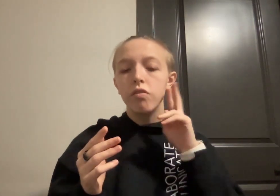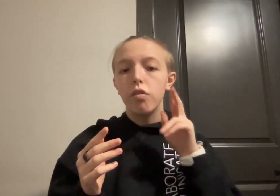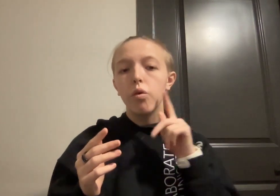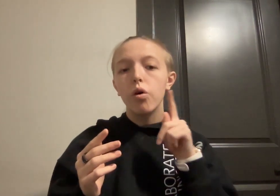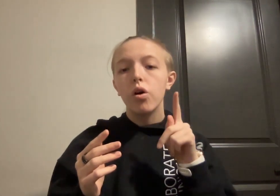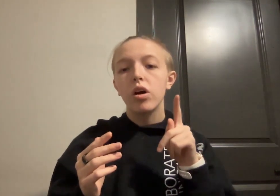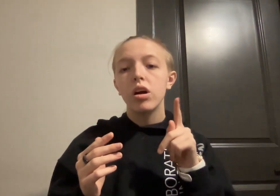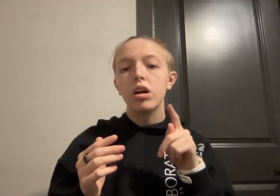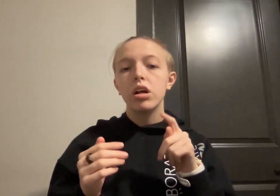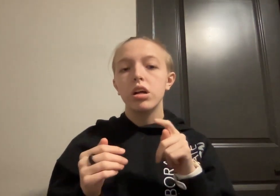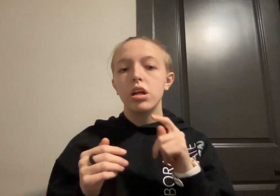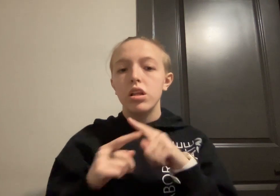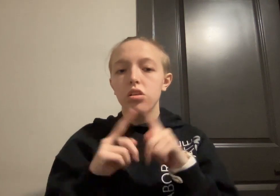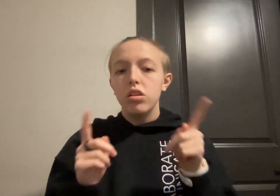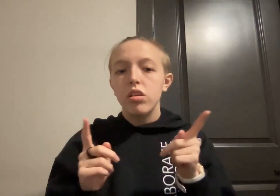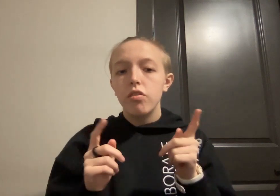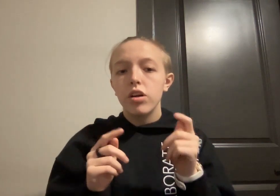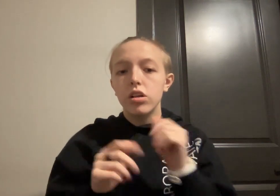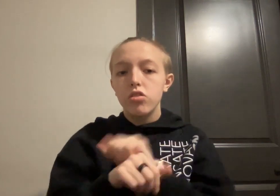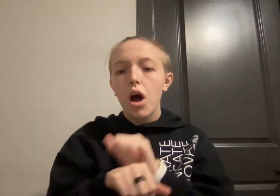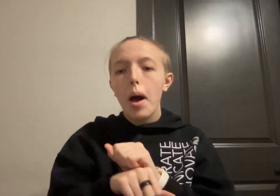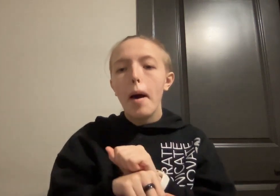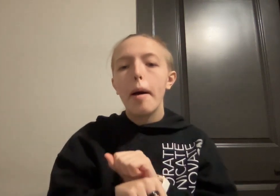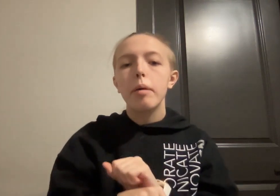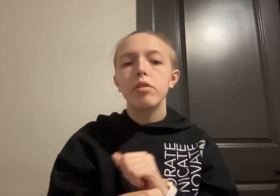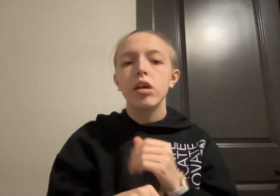for different jobs